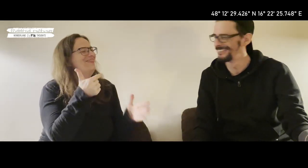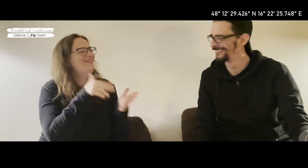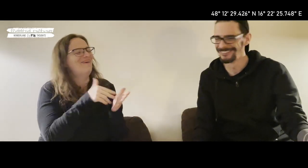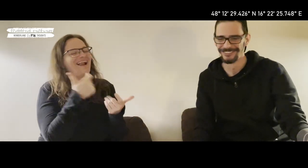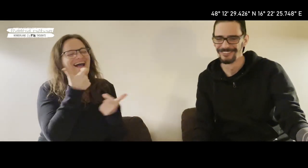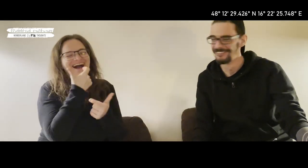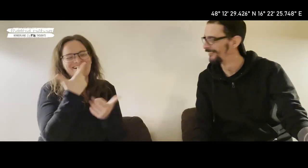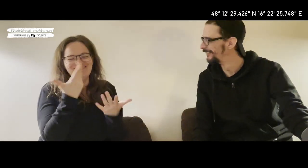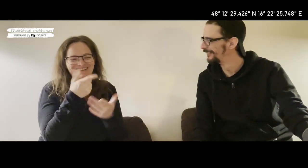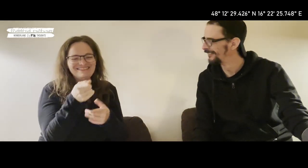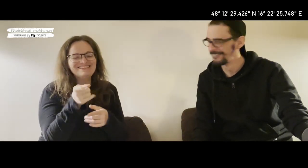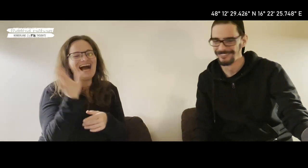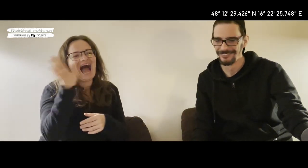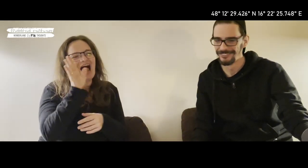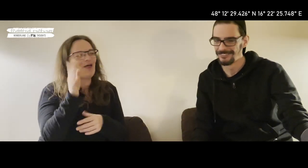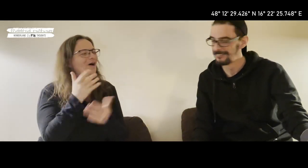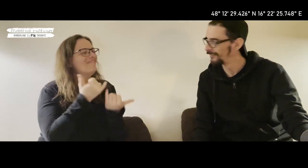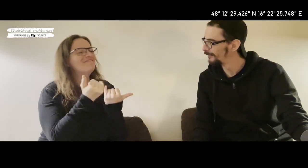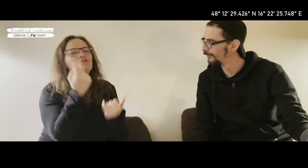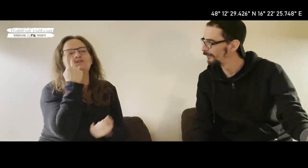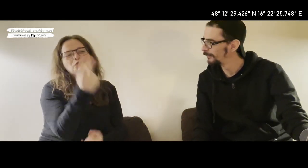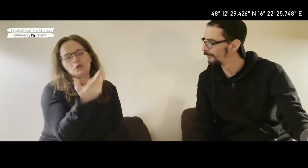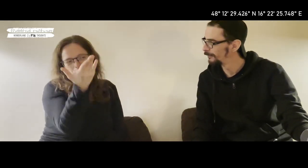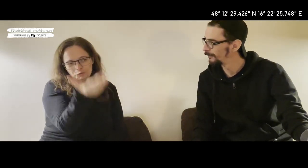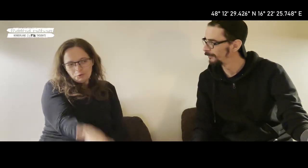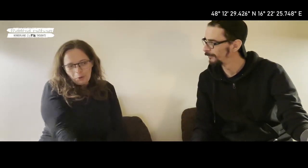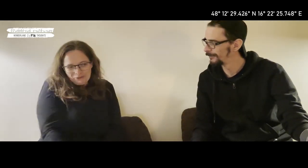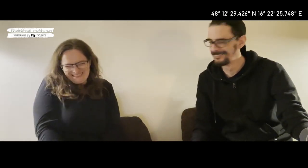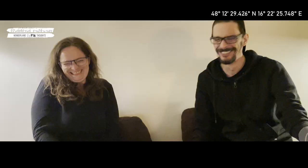I still have to laugh about how she asked him: So, what do you look like?!